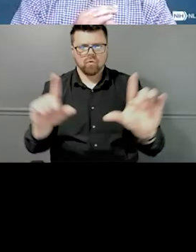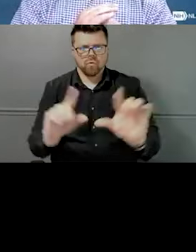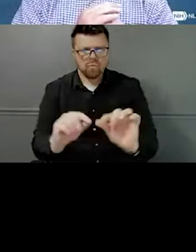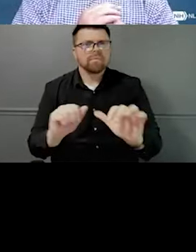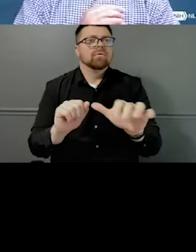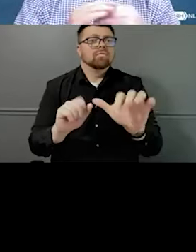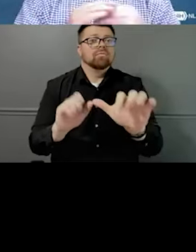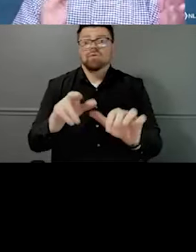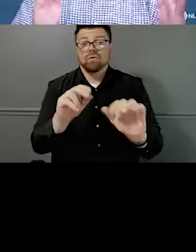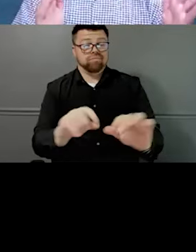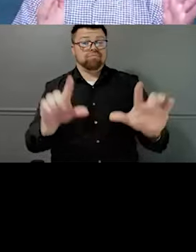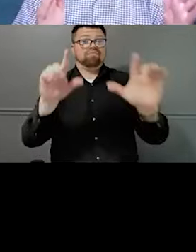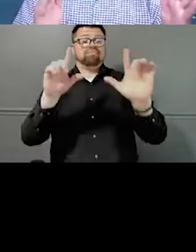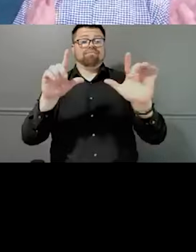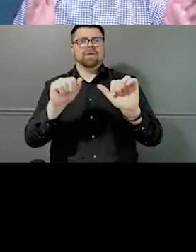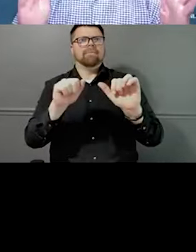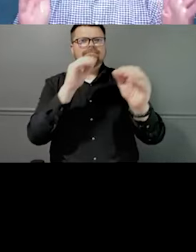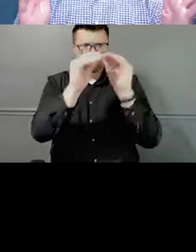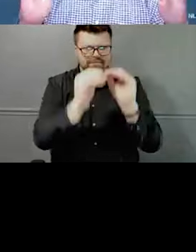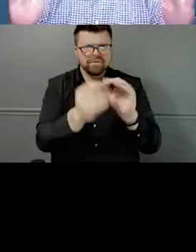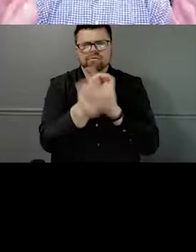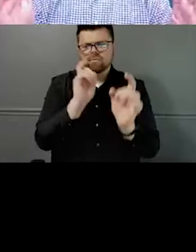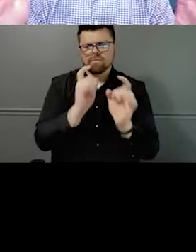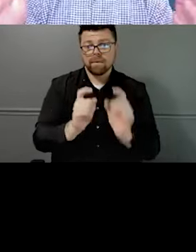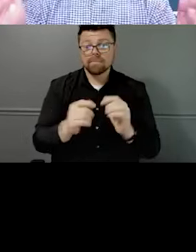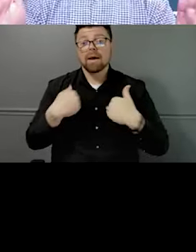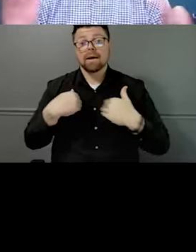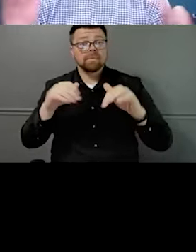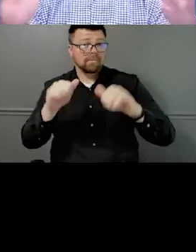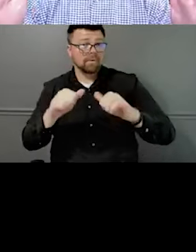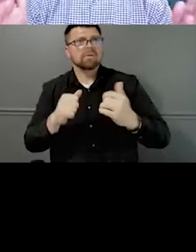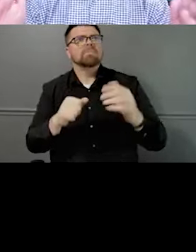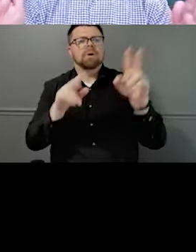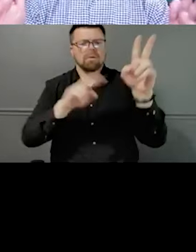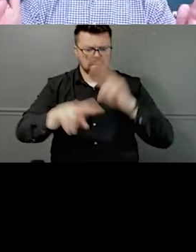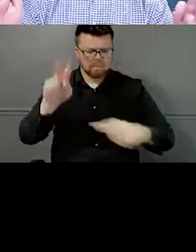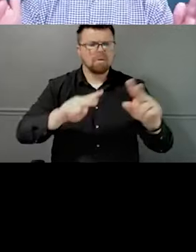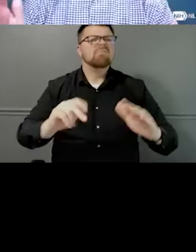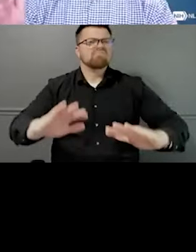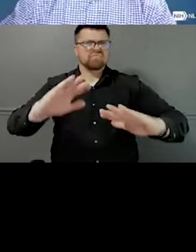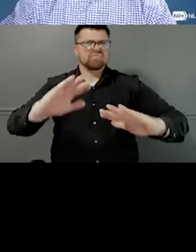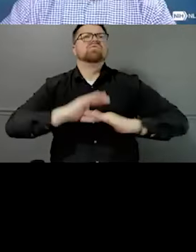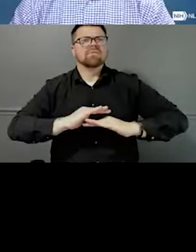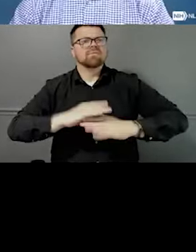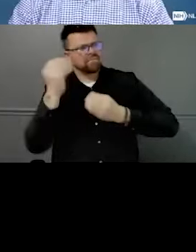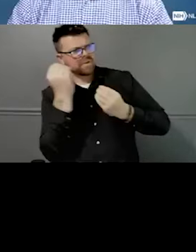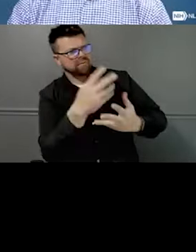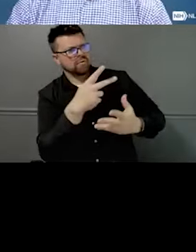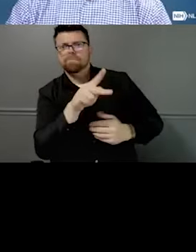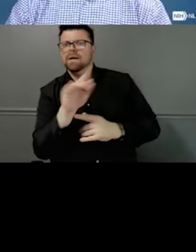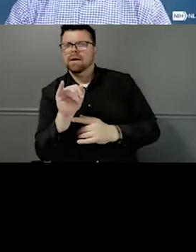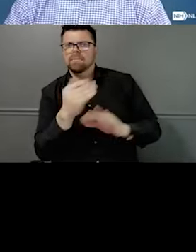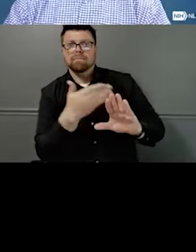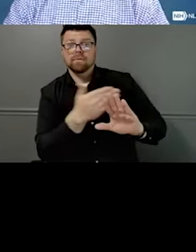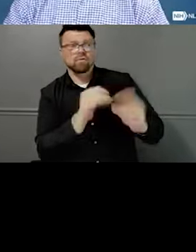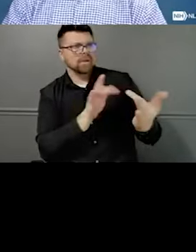But they'll have the ability to be completely satisfied with how things are going to look before they contact the PI.